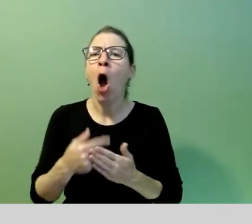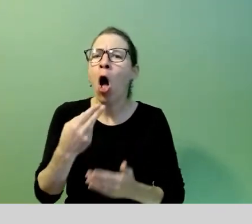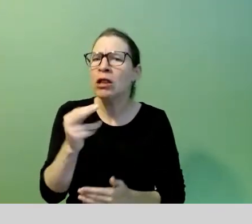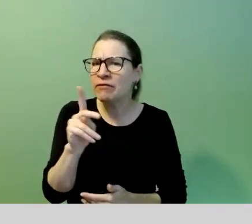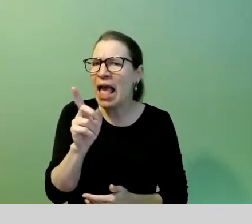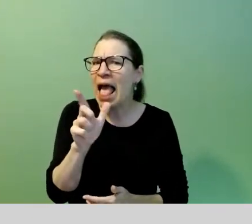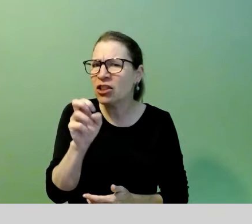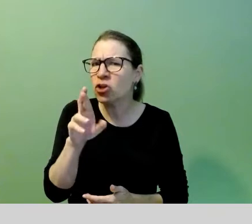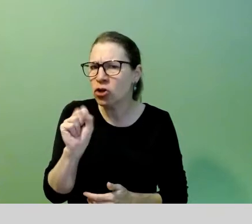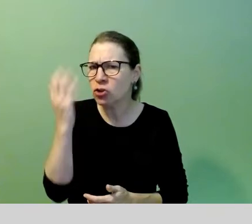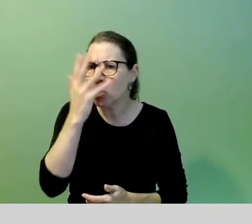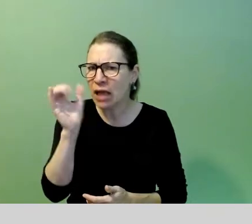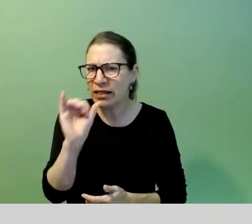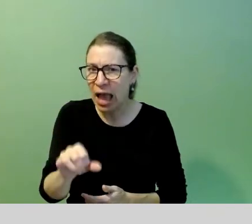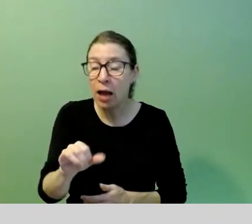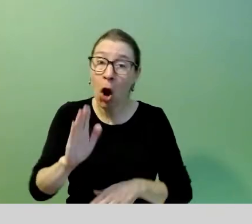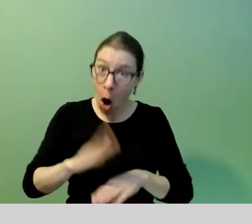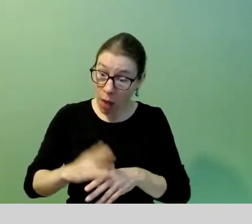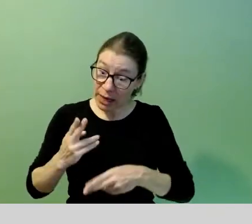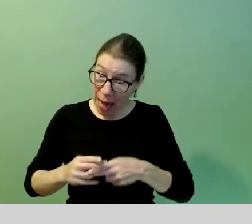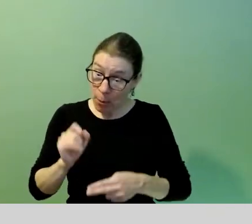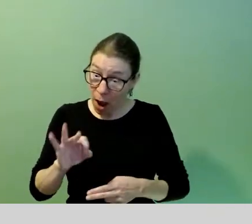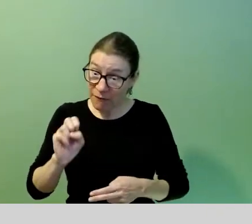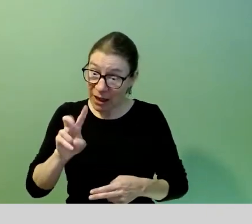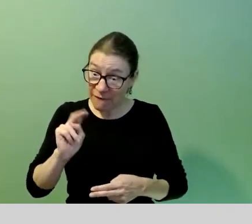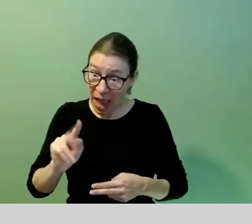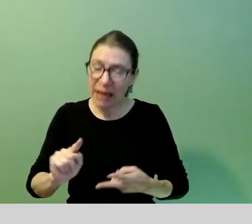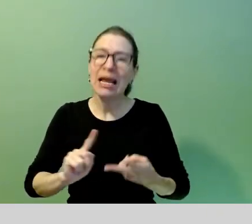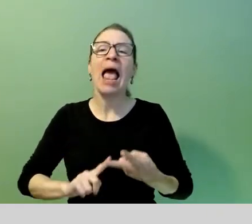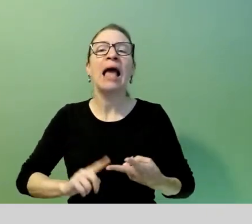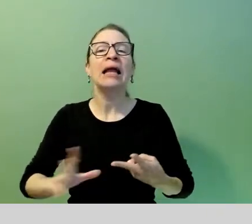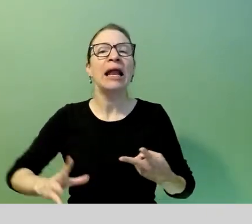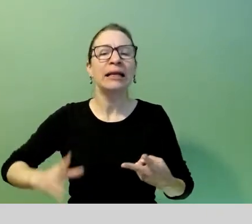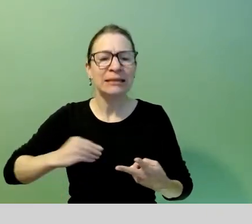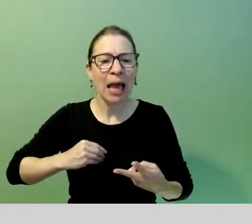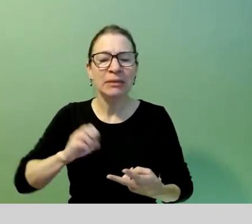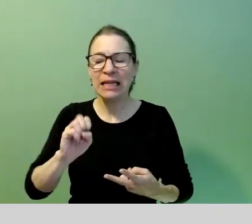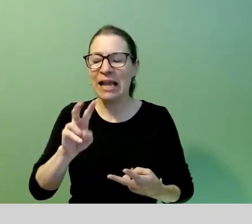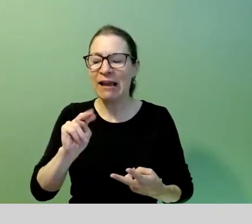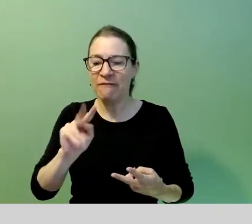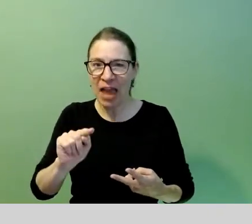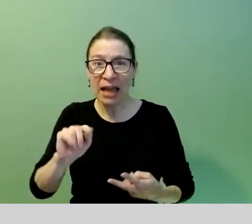On the name of the event, and it accepts an event instance and a signal function.